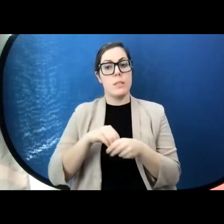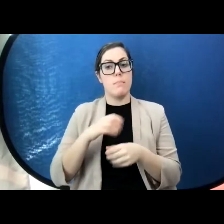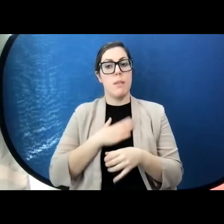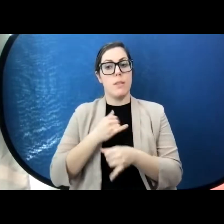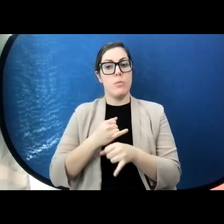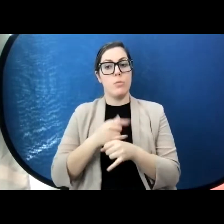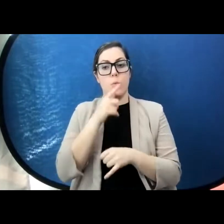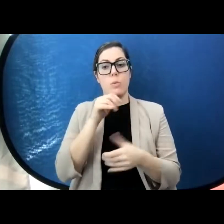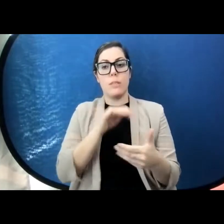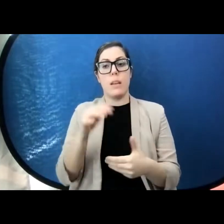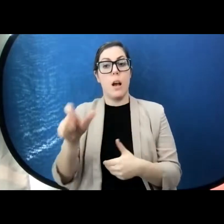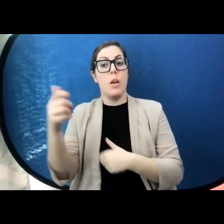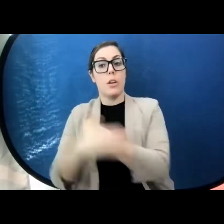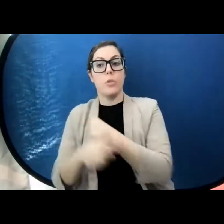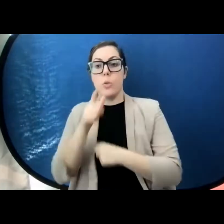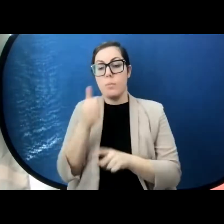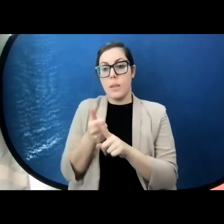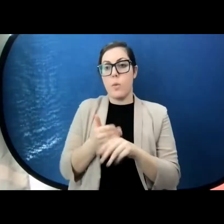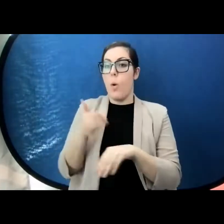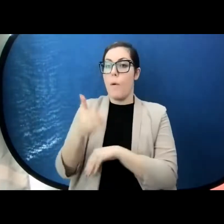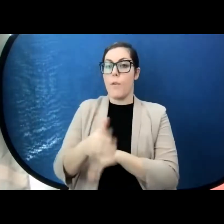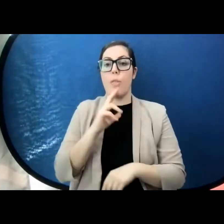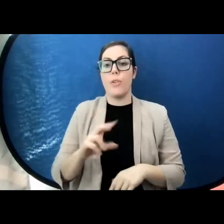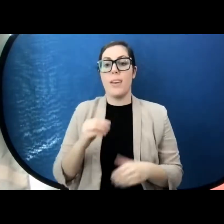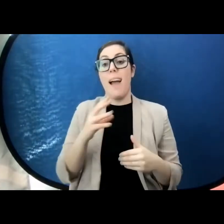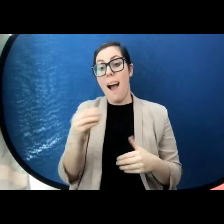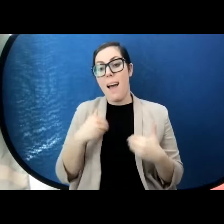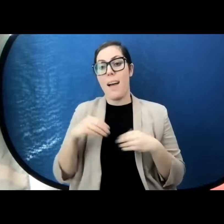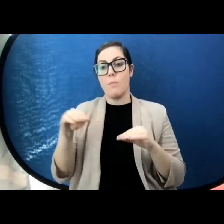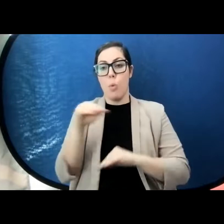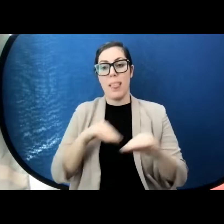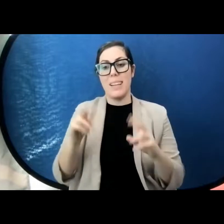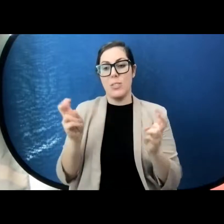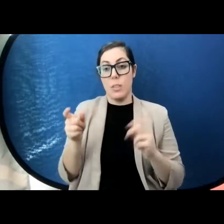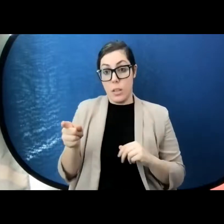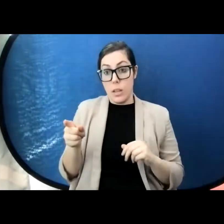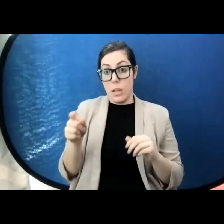who are older than 30, and have various mobility issues. Would they be eligible to participate? I